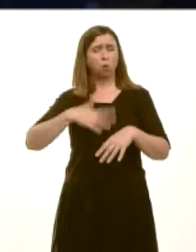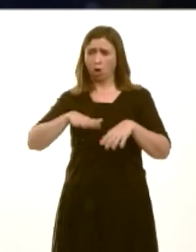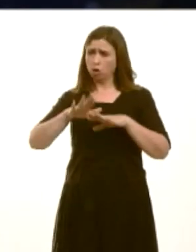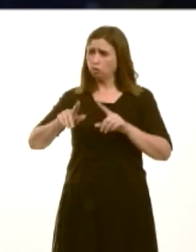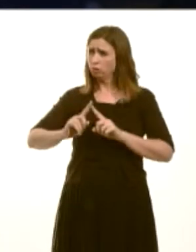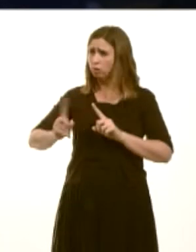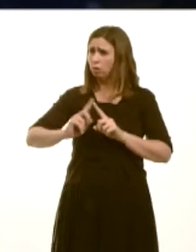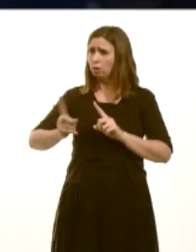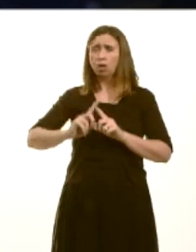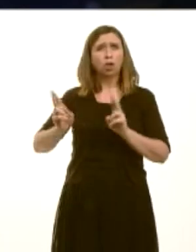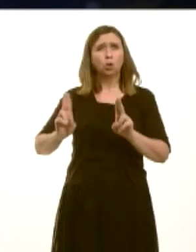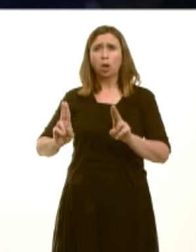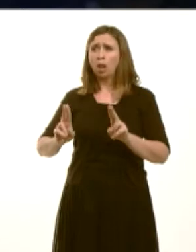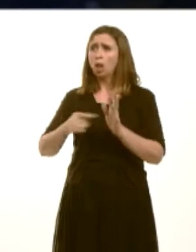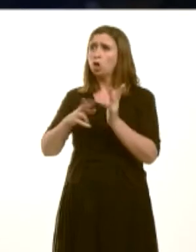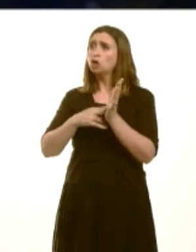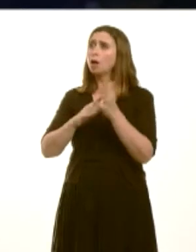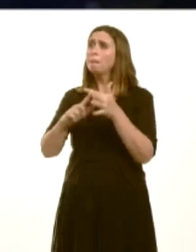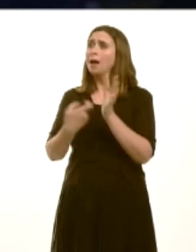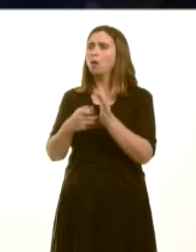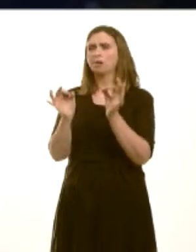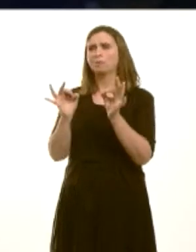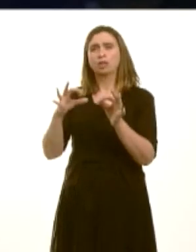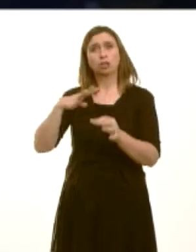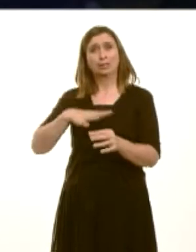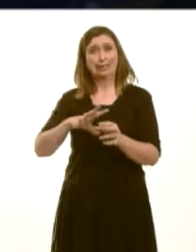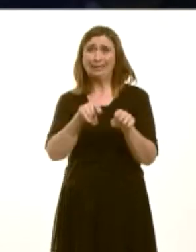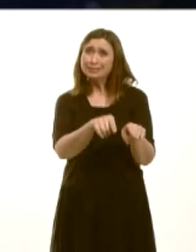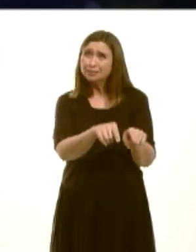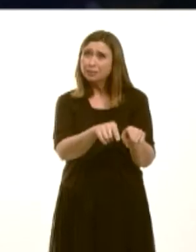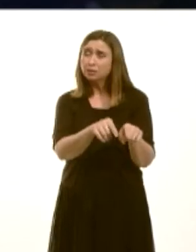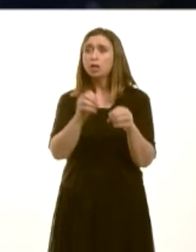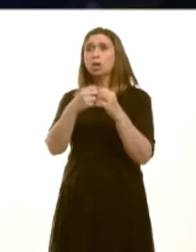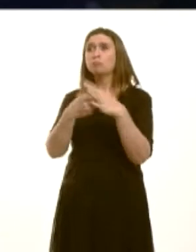those schools. Tonmawr has a special needs area and also, in Bryn, they have a newly